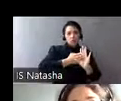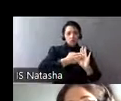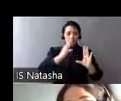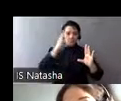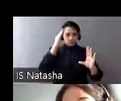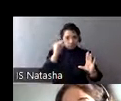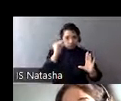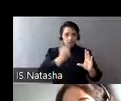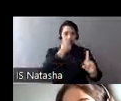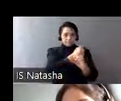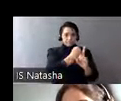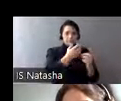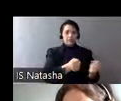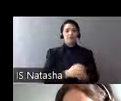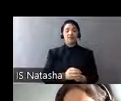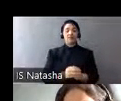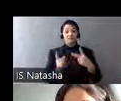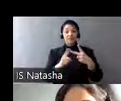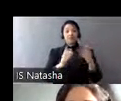independent living, education and employment.